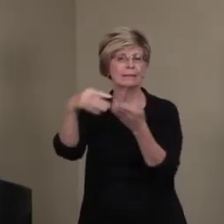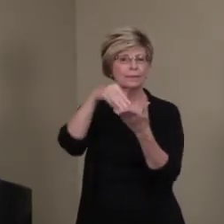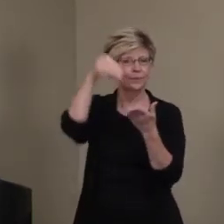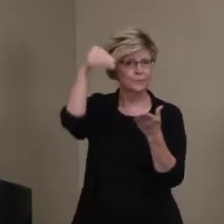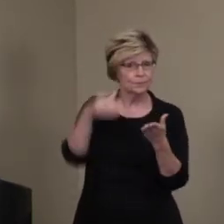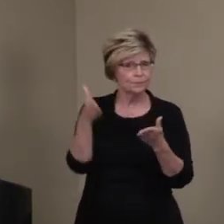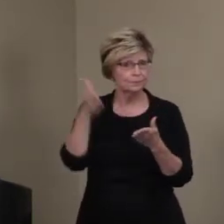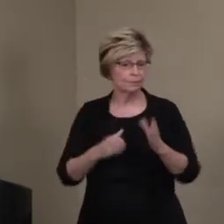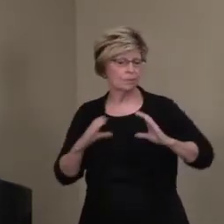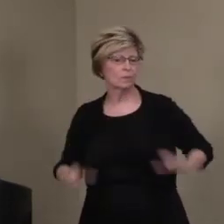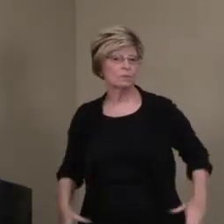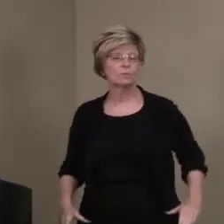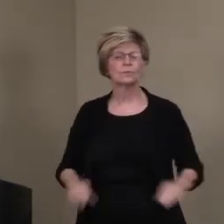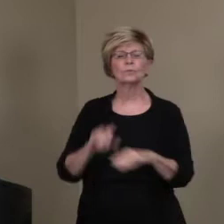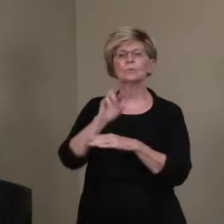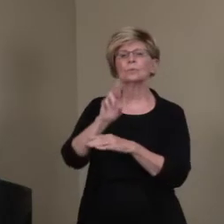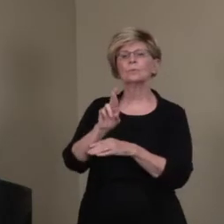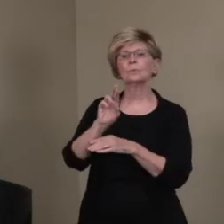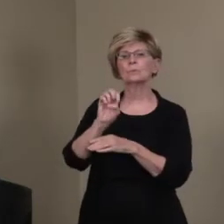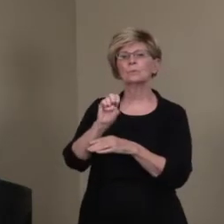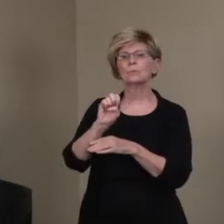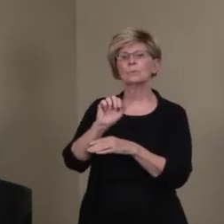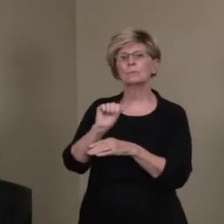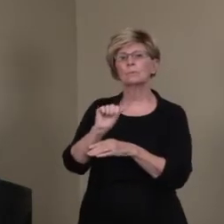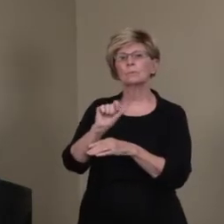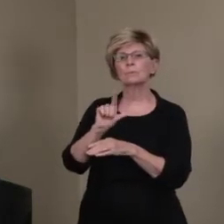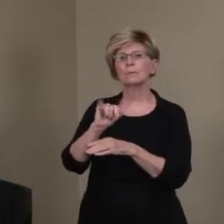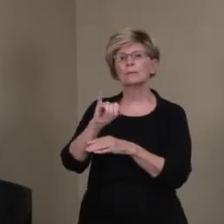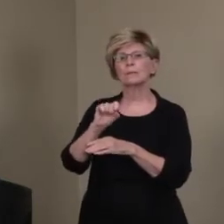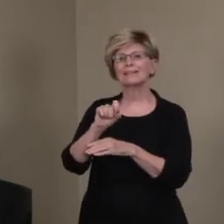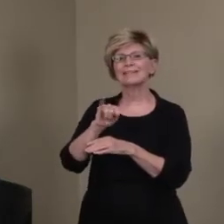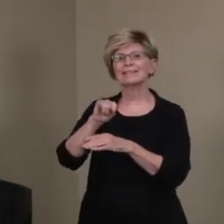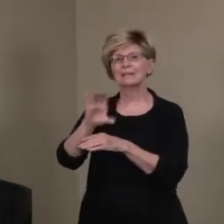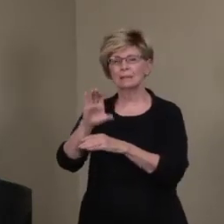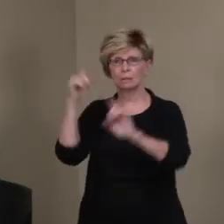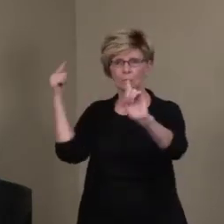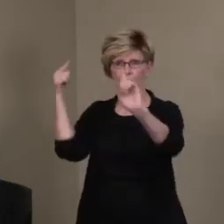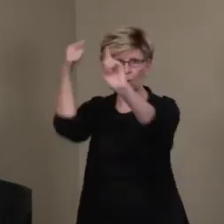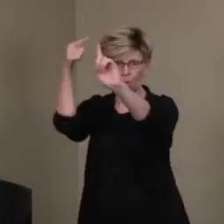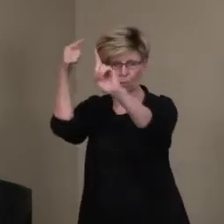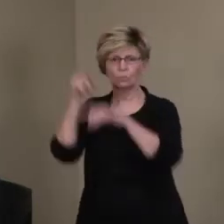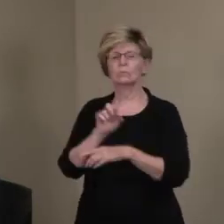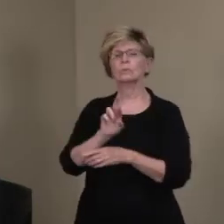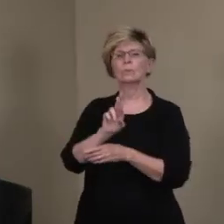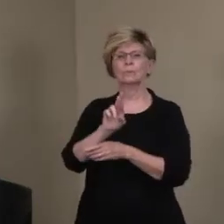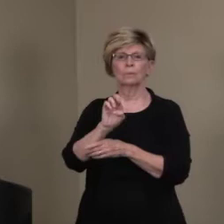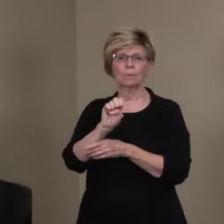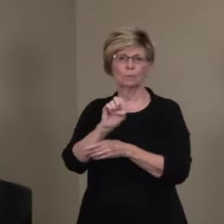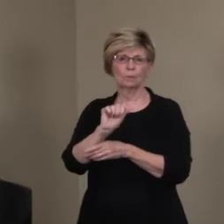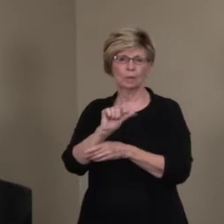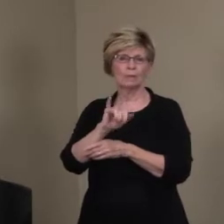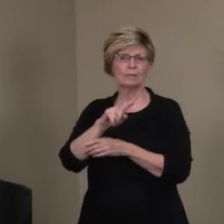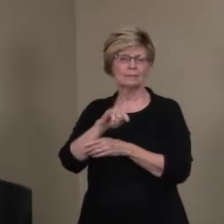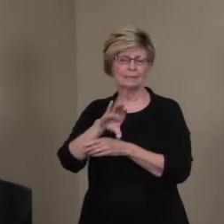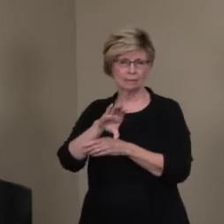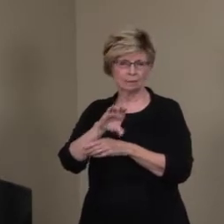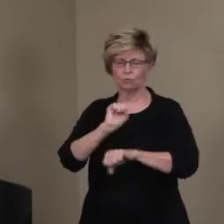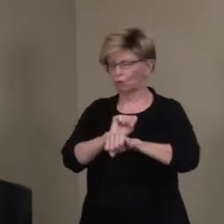so you need to guide a student or consumer to their realistic goals it